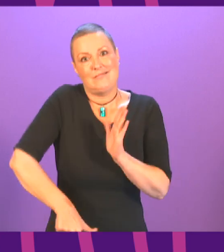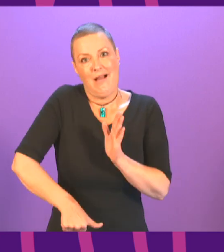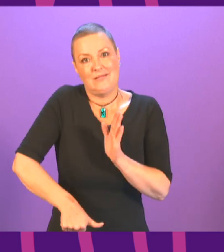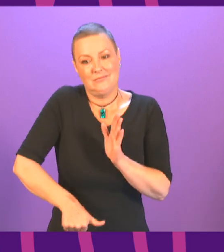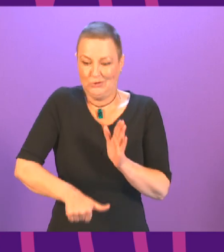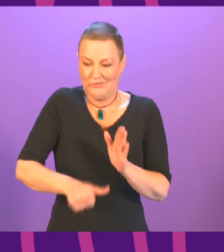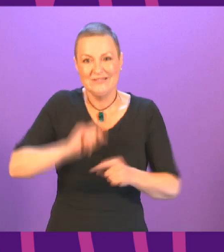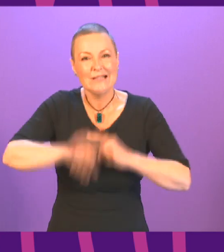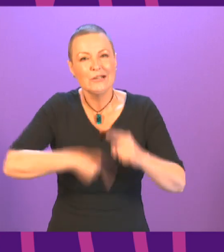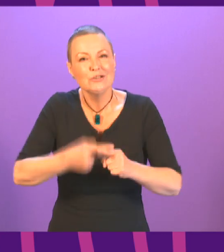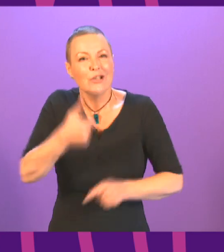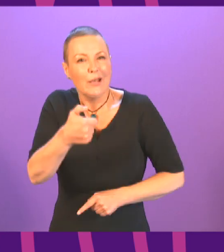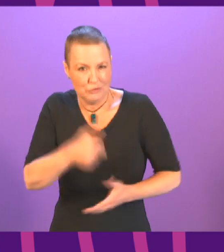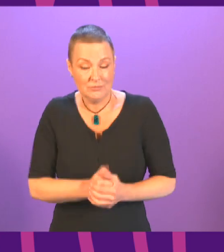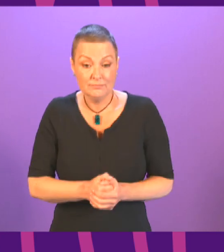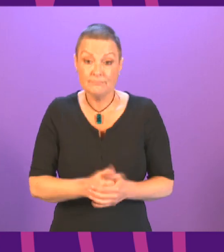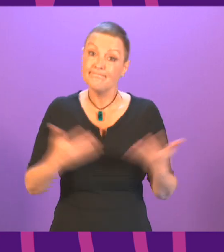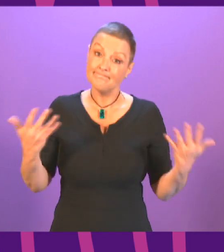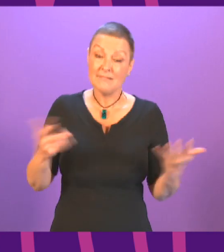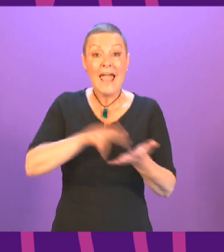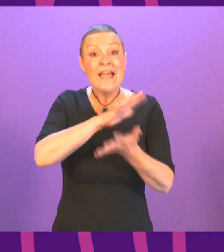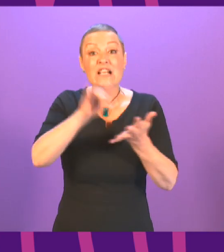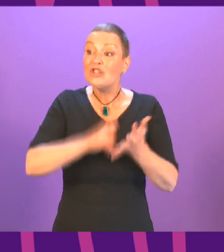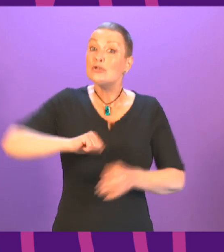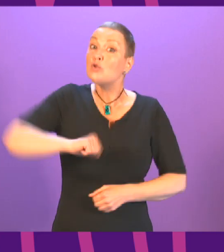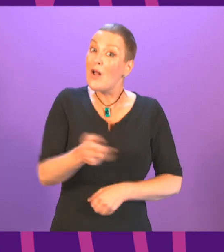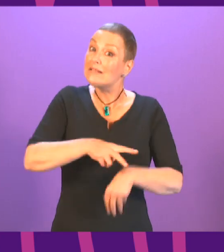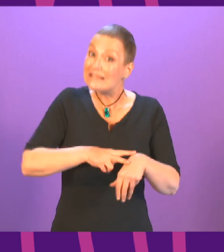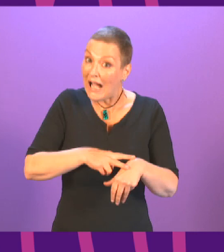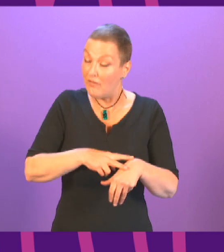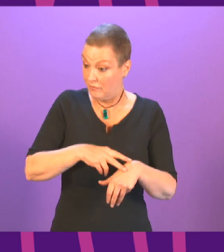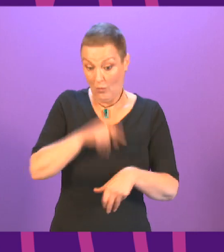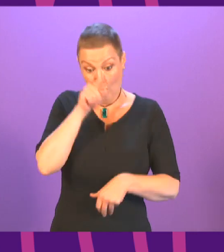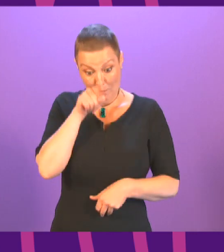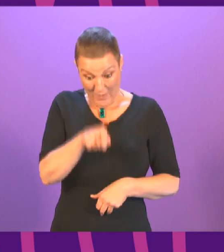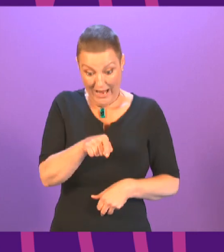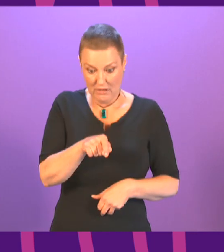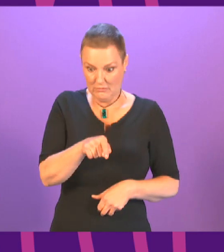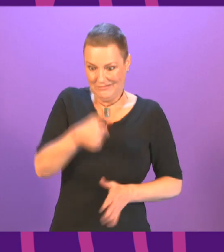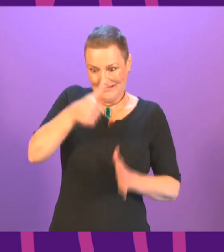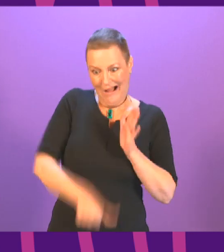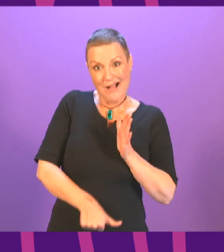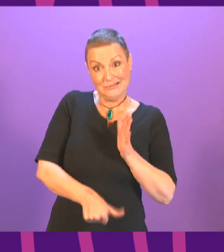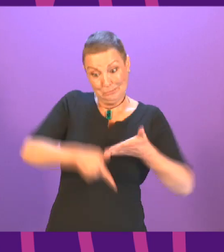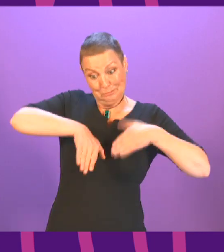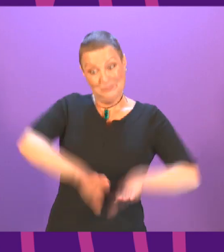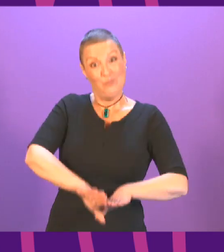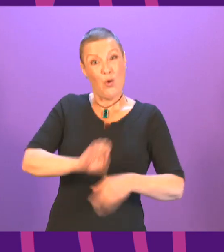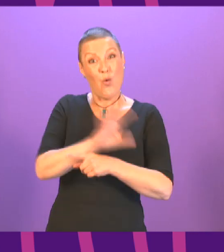before the start of the financial year. Of course, going into Covid, NHS Scotland staff were—and they remain—the best-paid